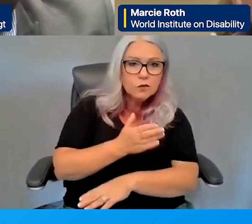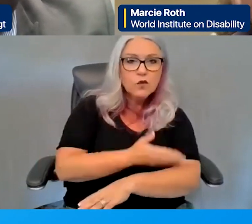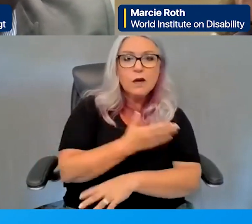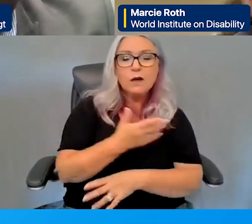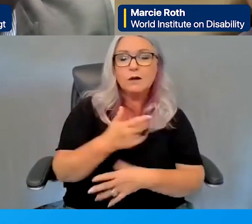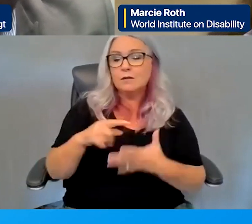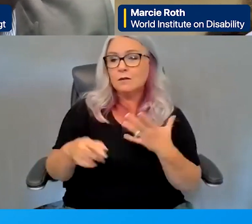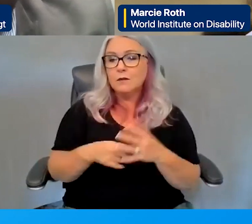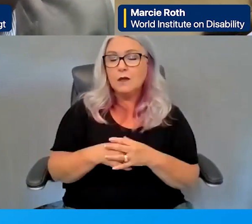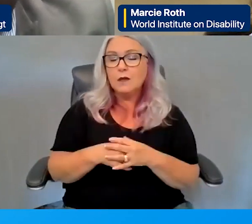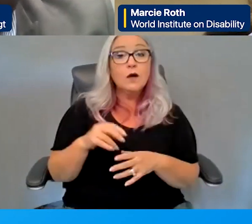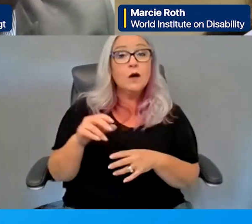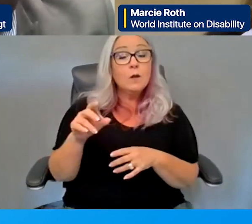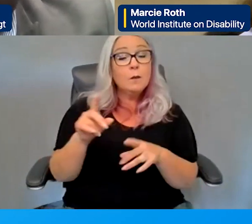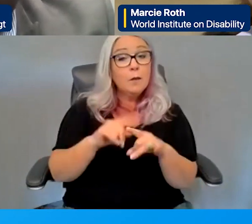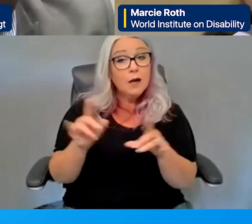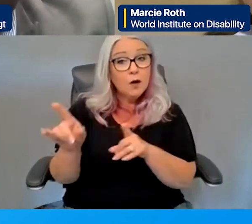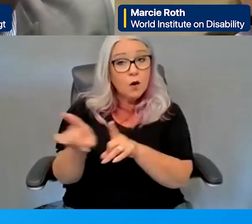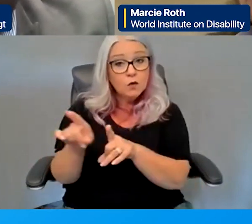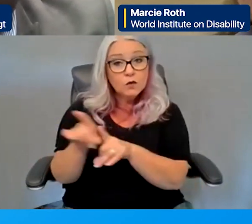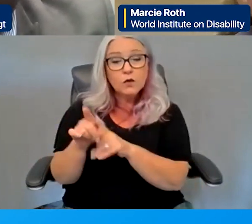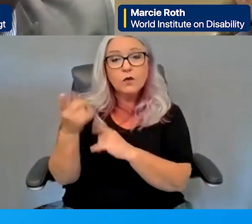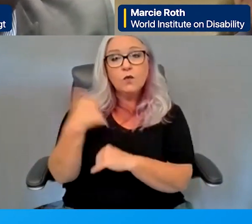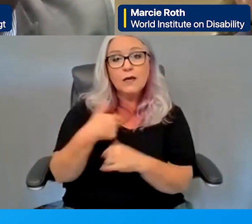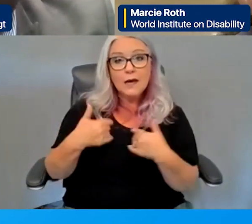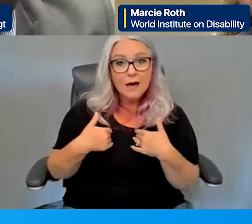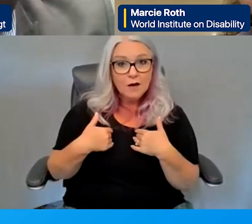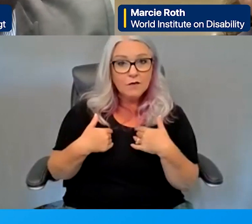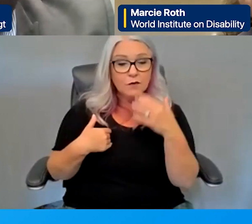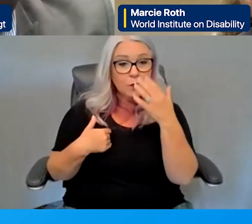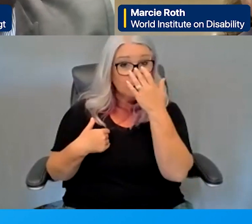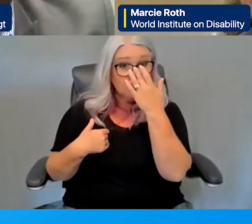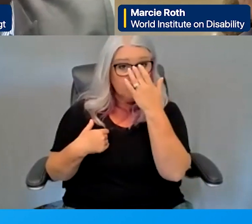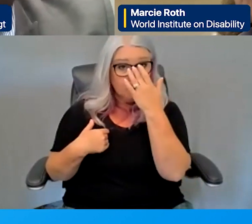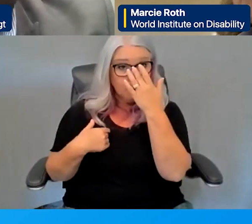addition to that, there are free disaster hazard mitigation